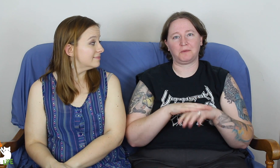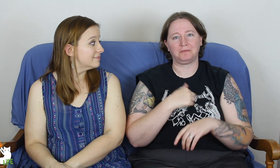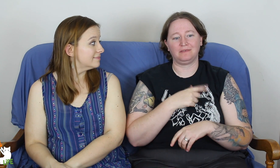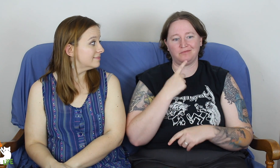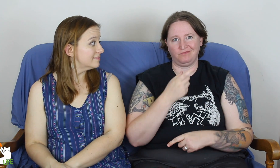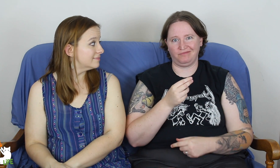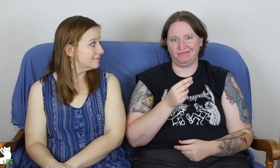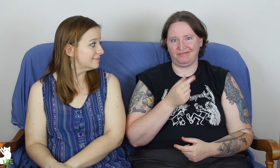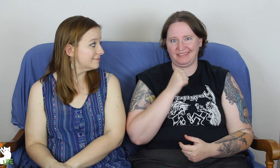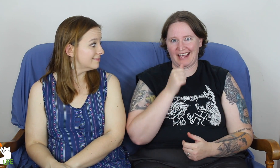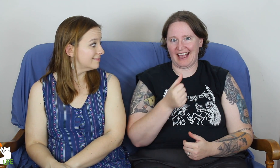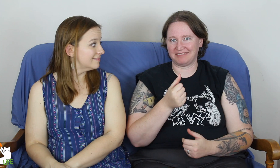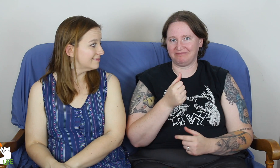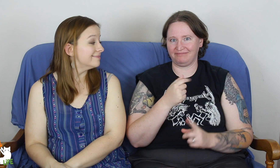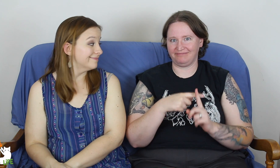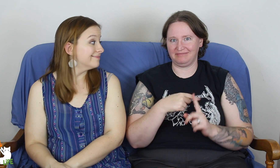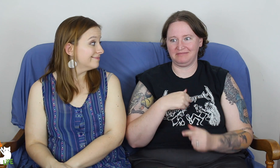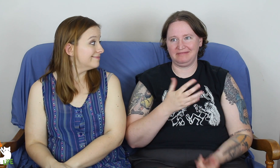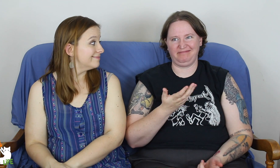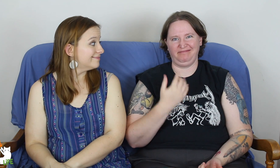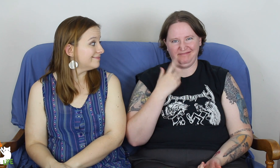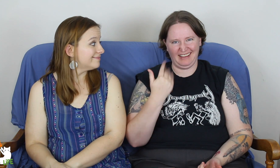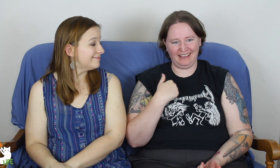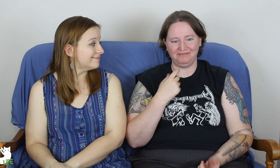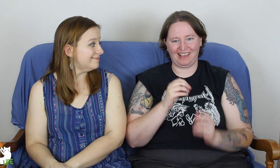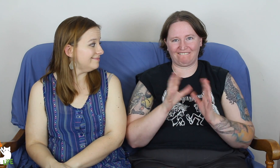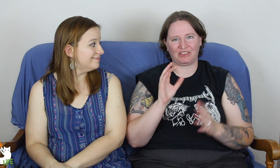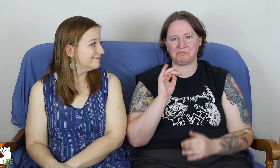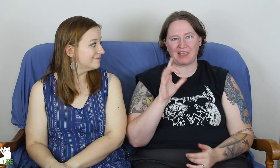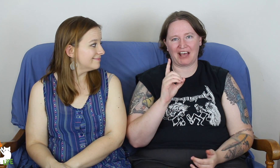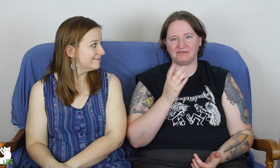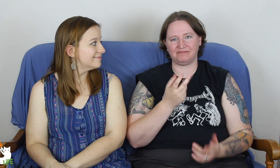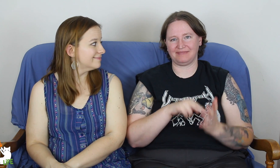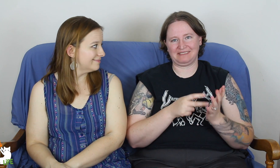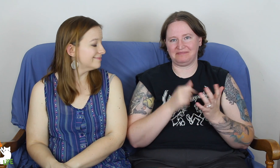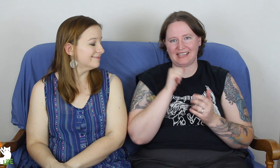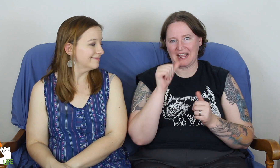and they tested on me and they said, "no you were not positive." I was like, "but I had it". They said, "obviously it must have been mild